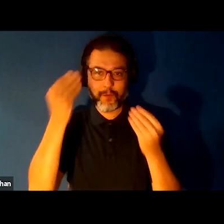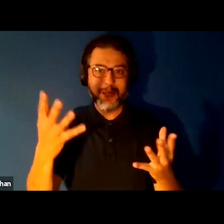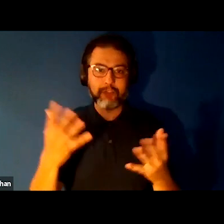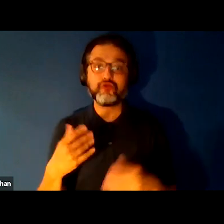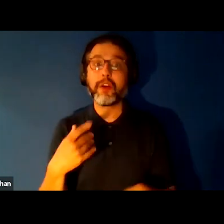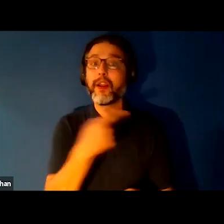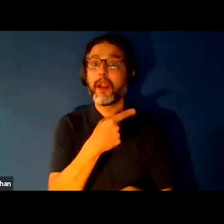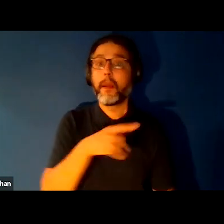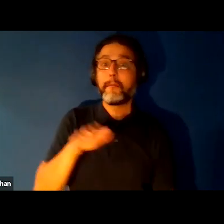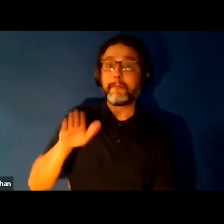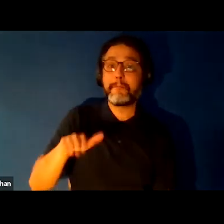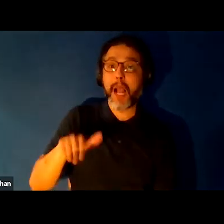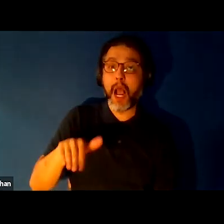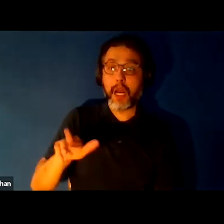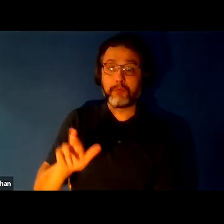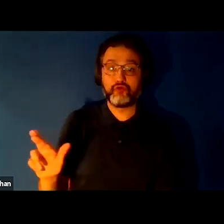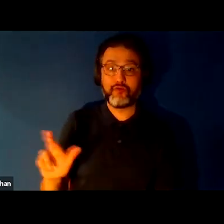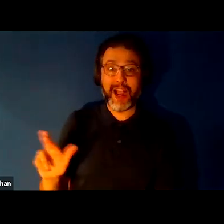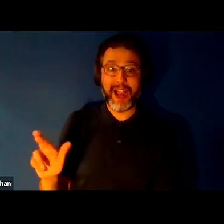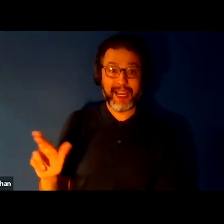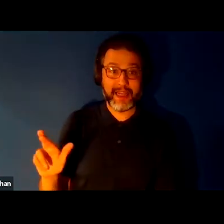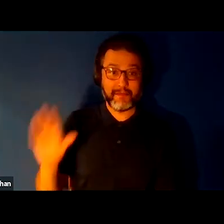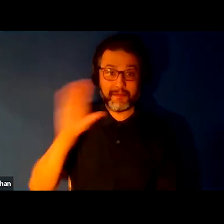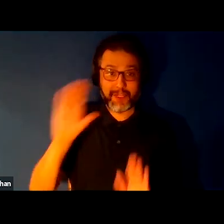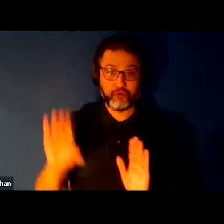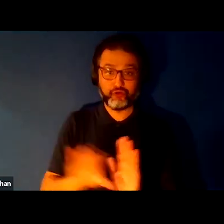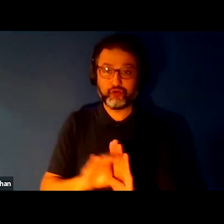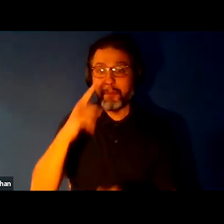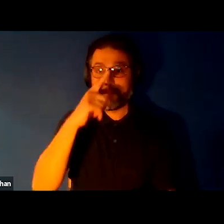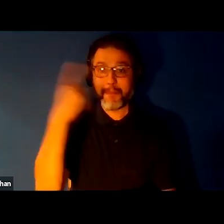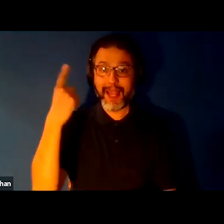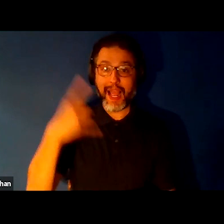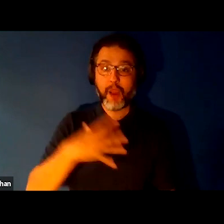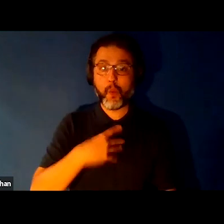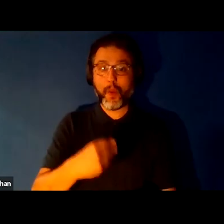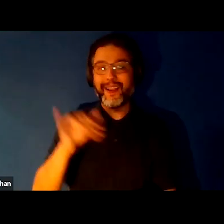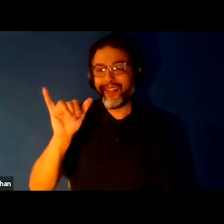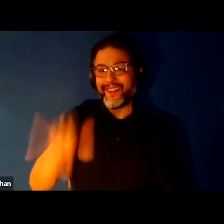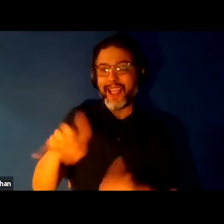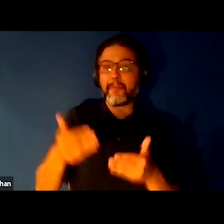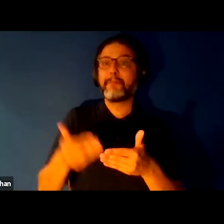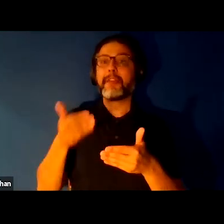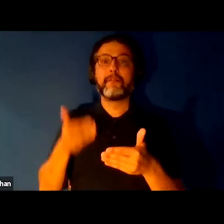The bottom right-hand side is a black and white image of the before.